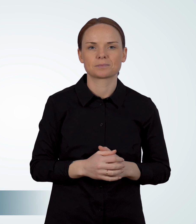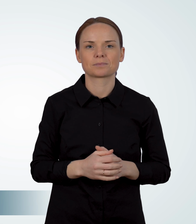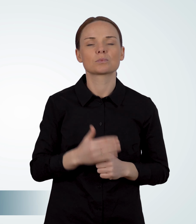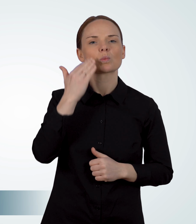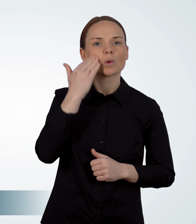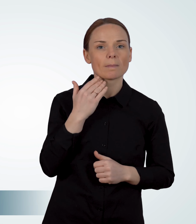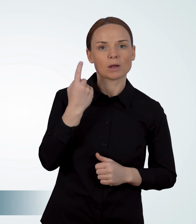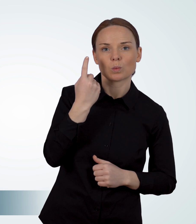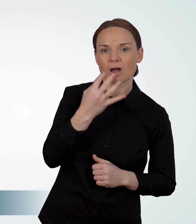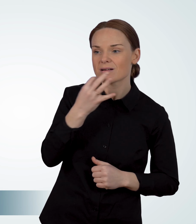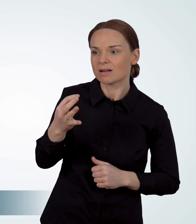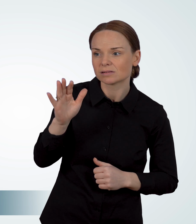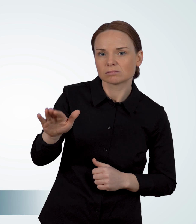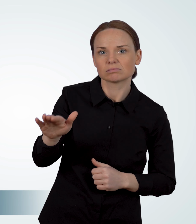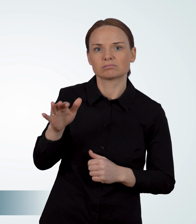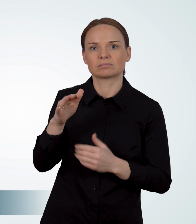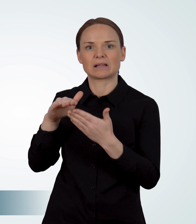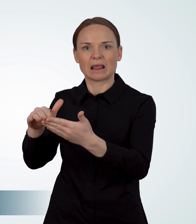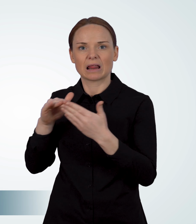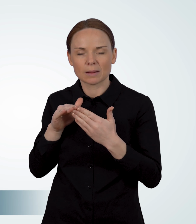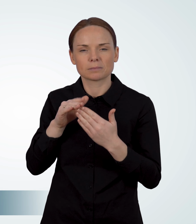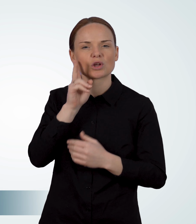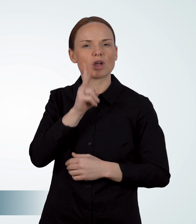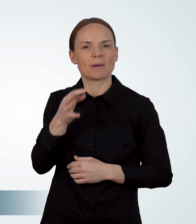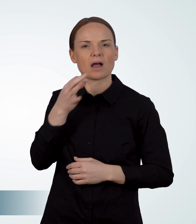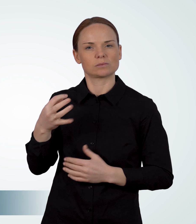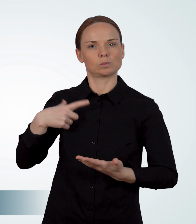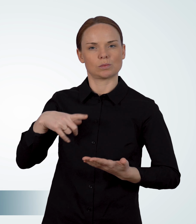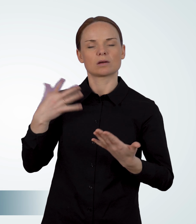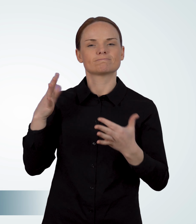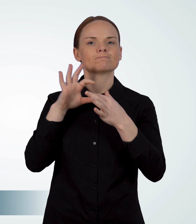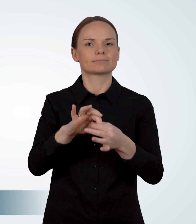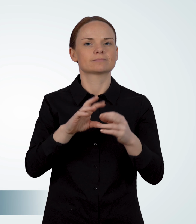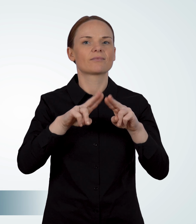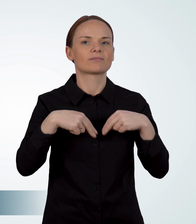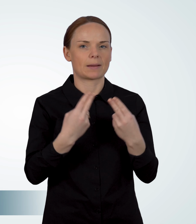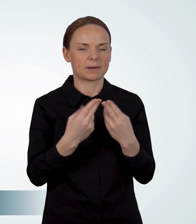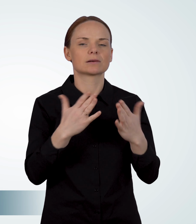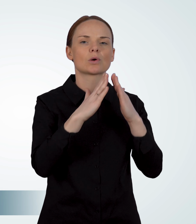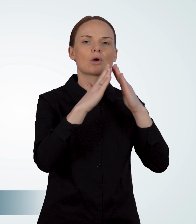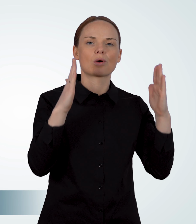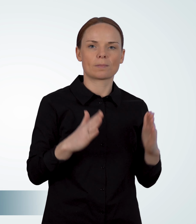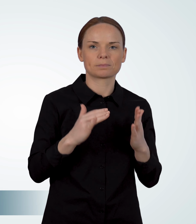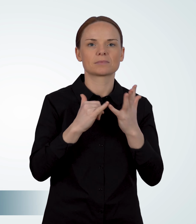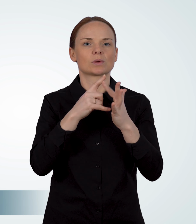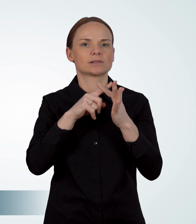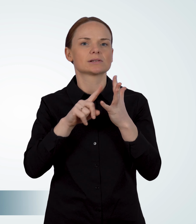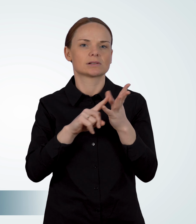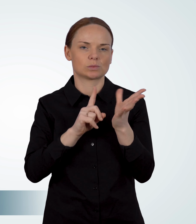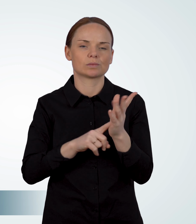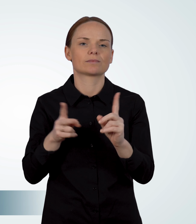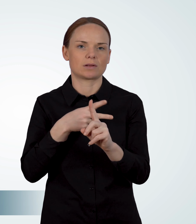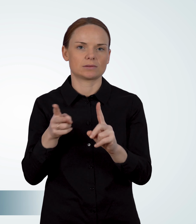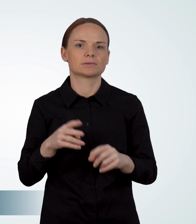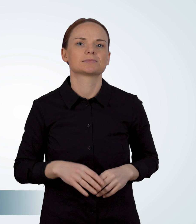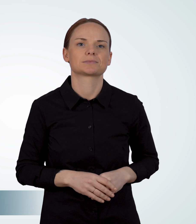Also, more women seek help for family, domestic and sexual violence reasons.